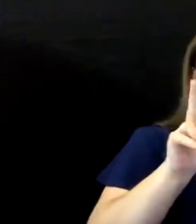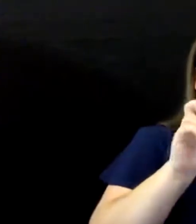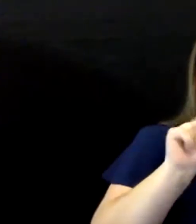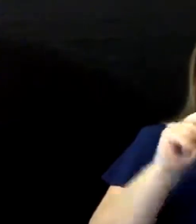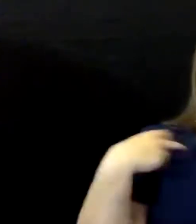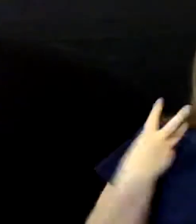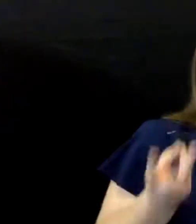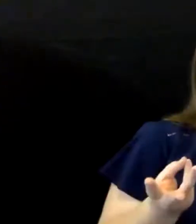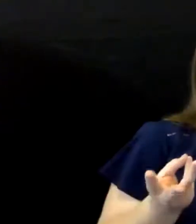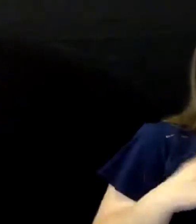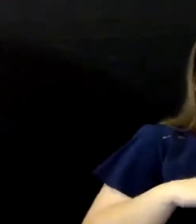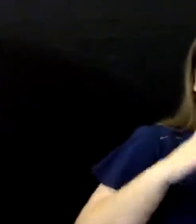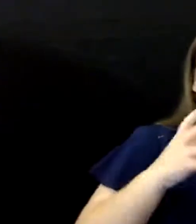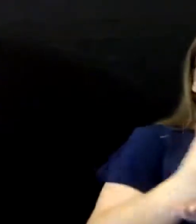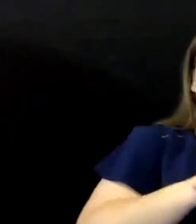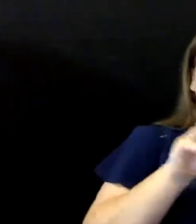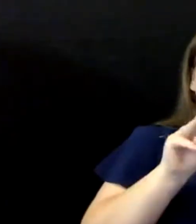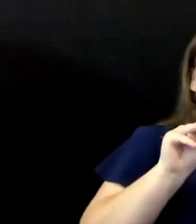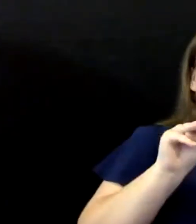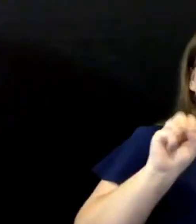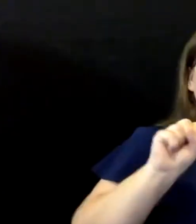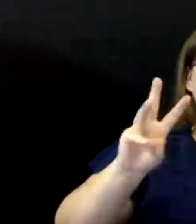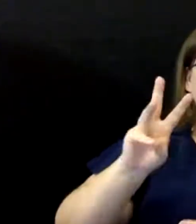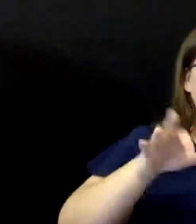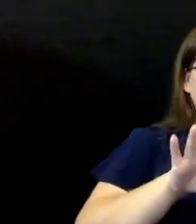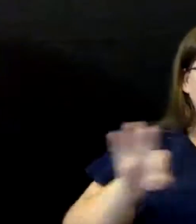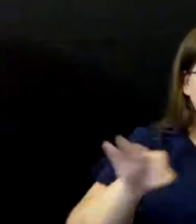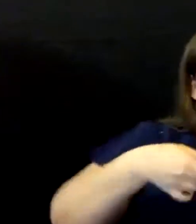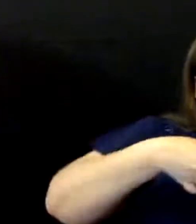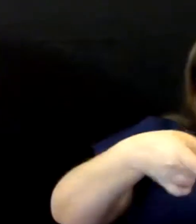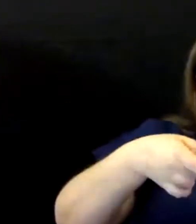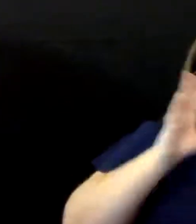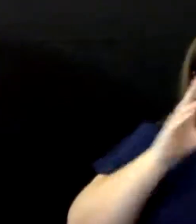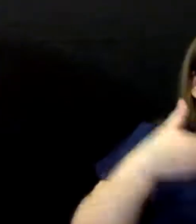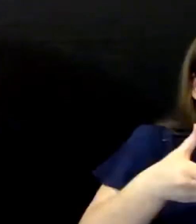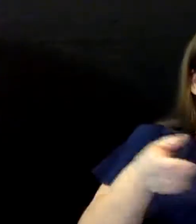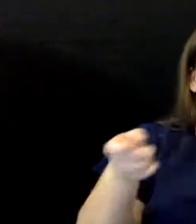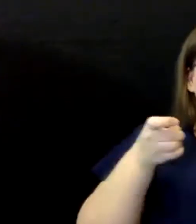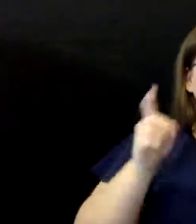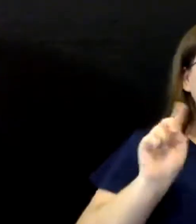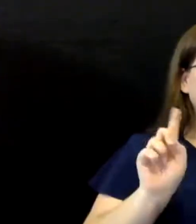earned his MSW degree with a concentration in administration from the University of Washington.